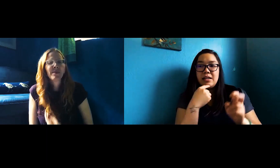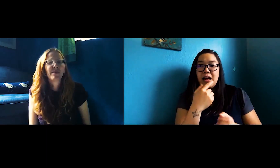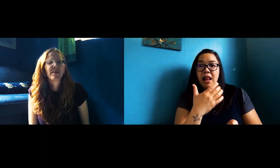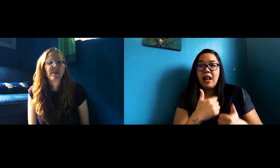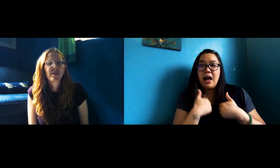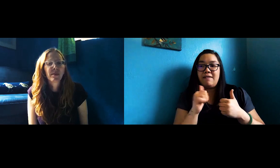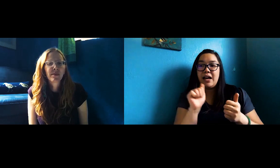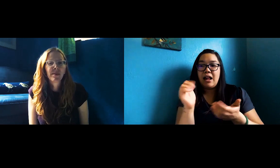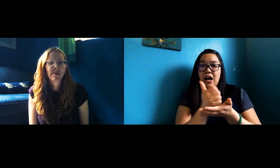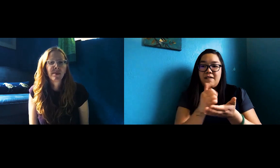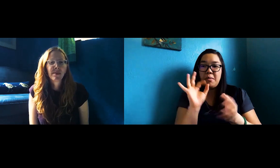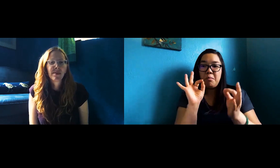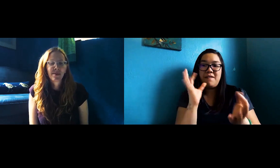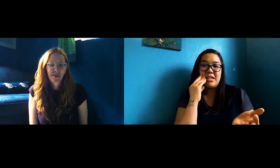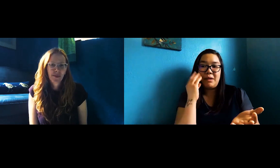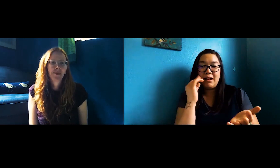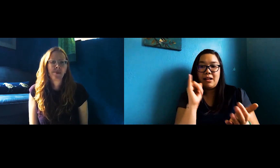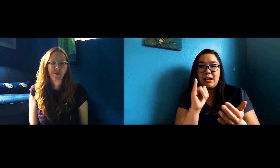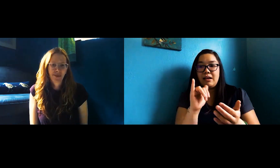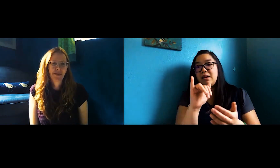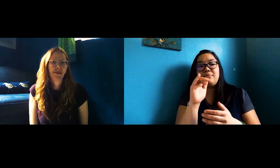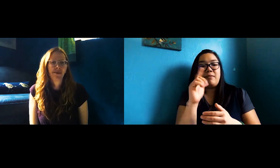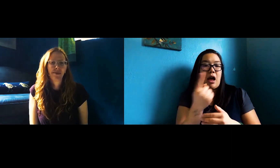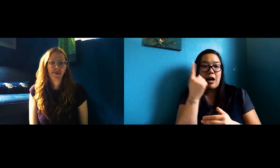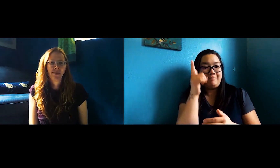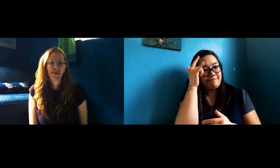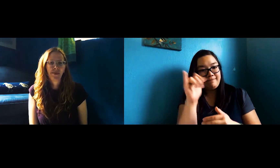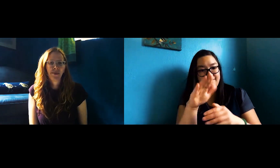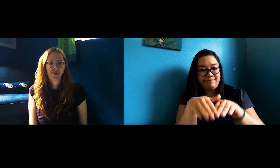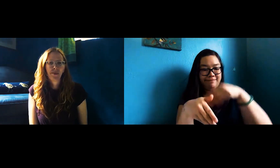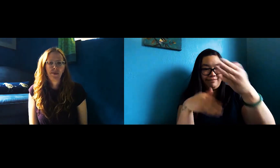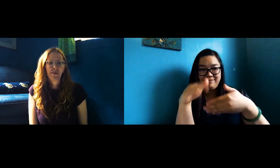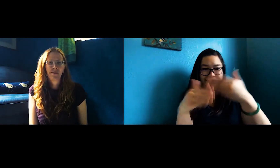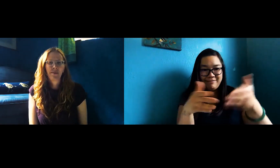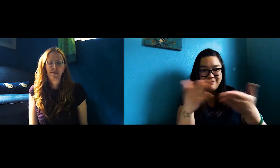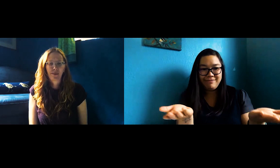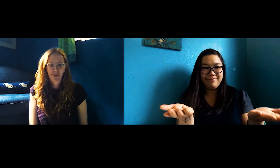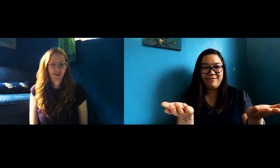It says life is a collection of perfect experiences which endlessly unfold.